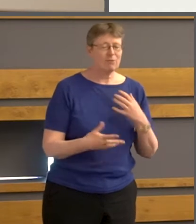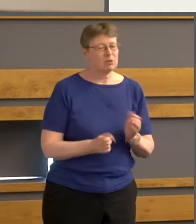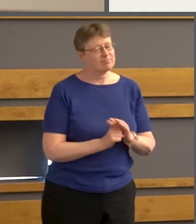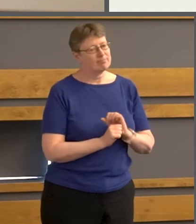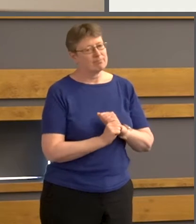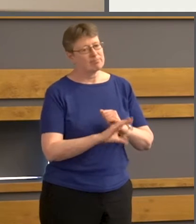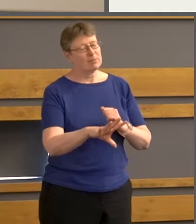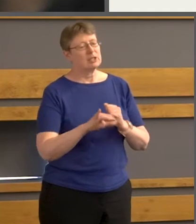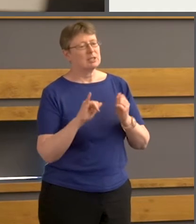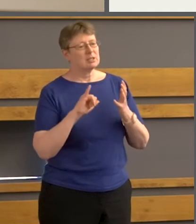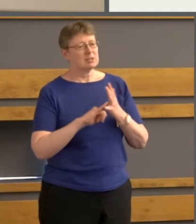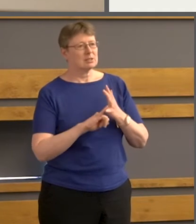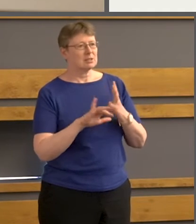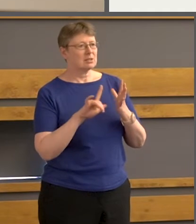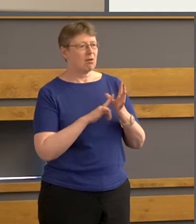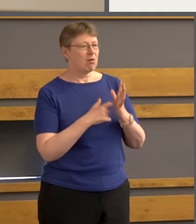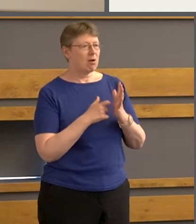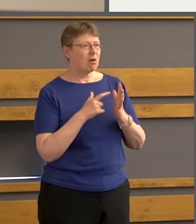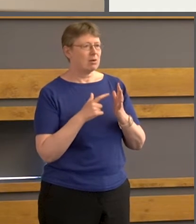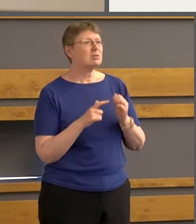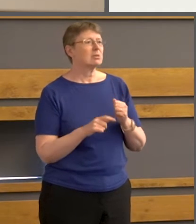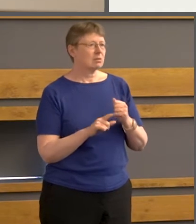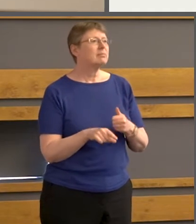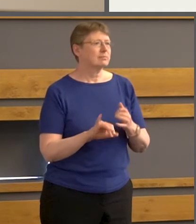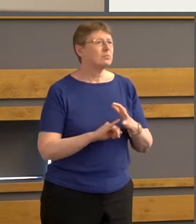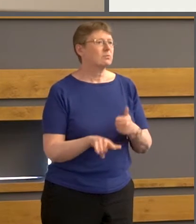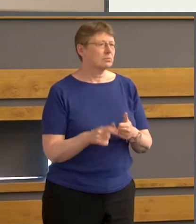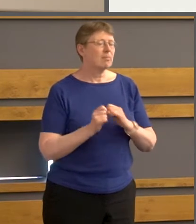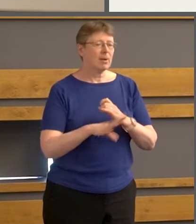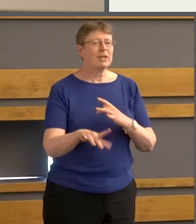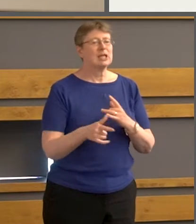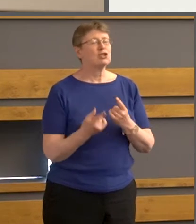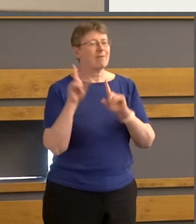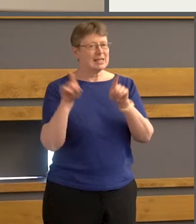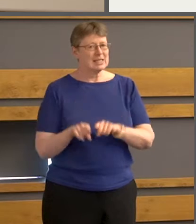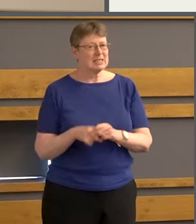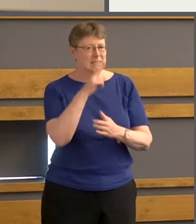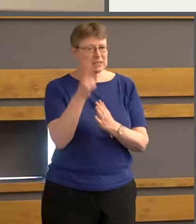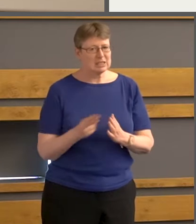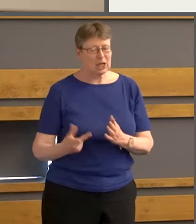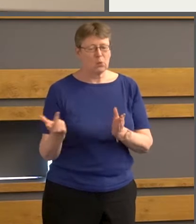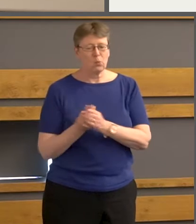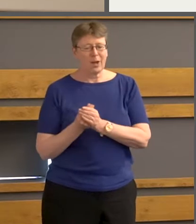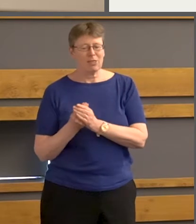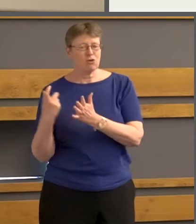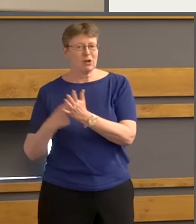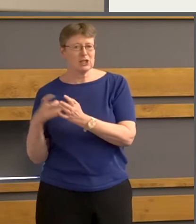of "Sar, the Essence of Indian Design," published by Phadon and co-written with Rashmi Varma.